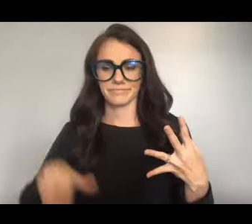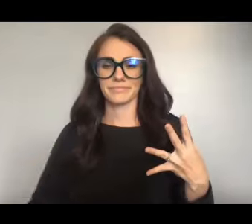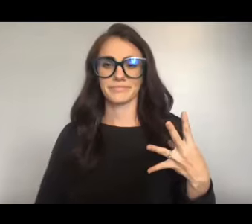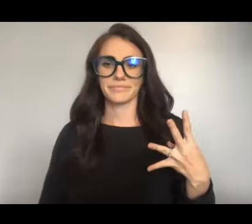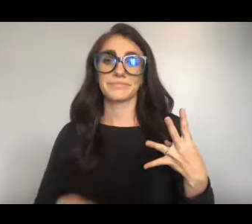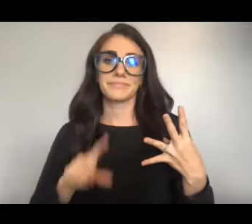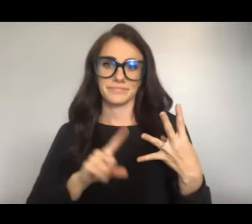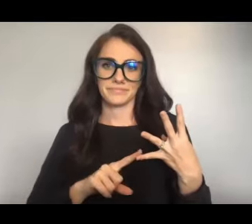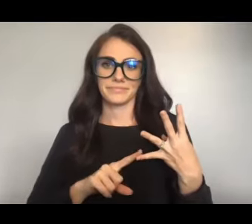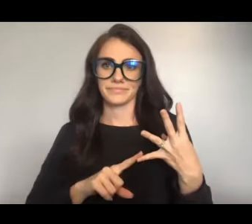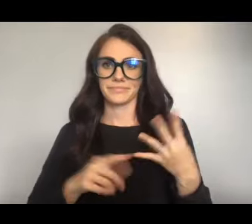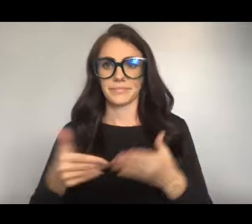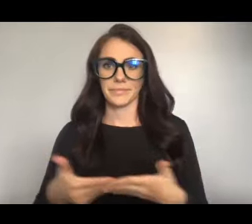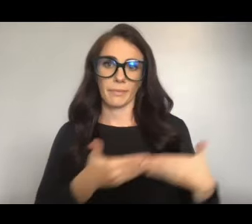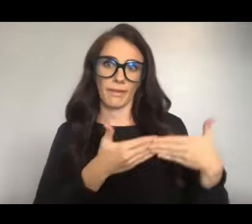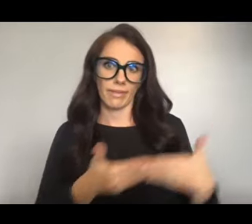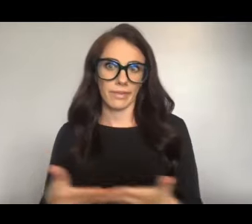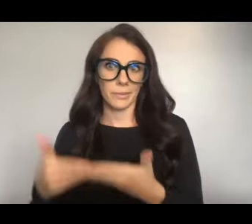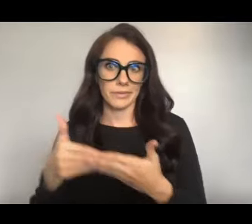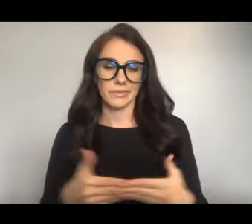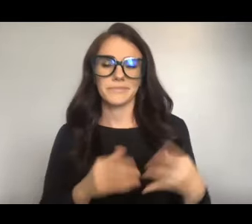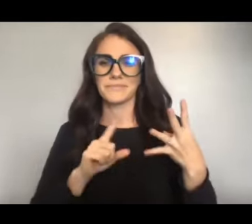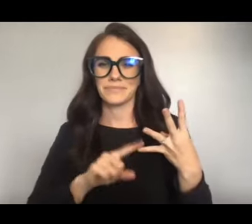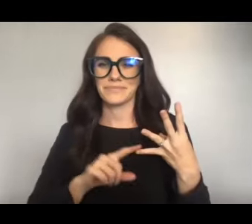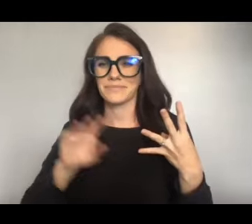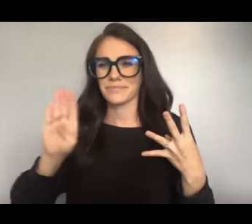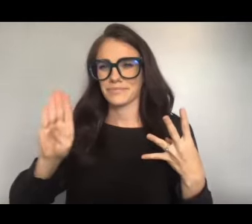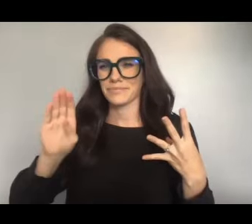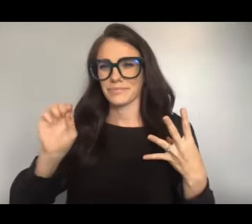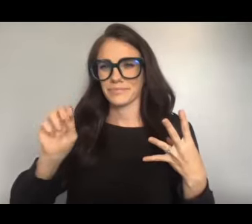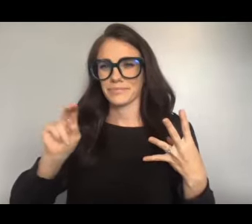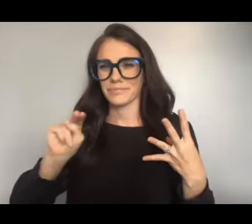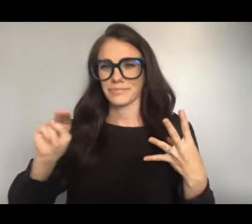and I'm 33 and then the last one the baby,